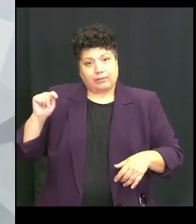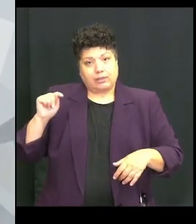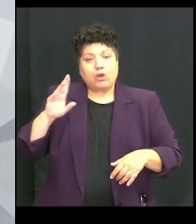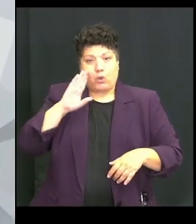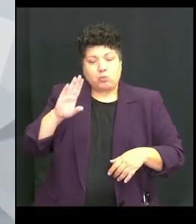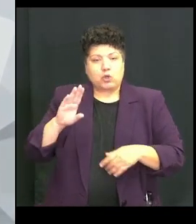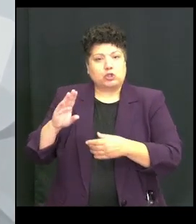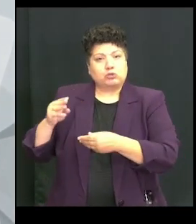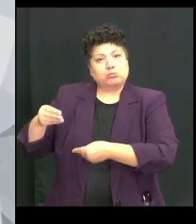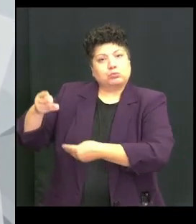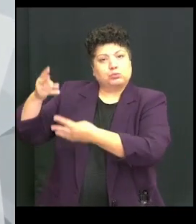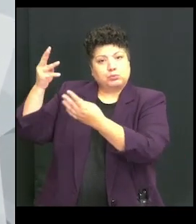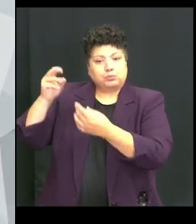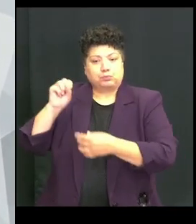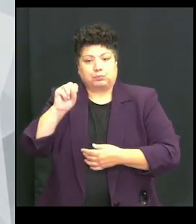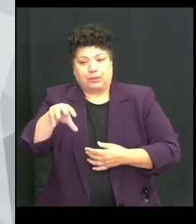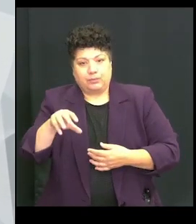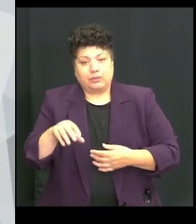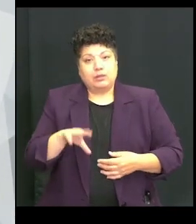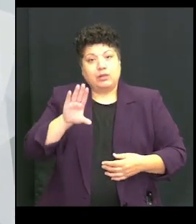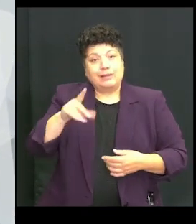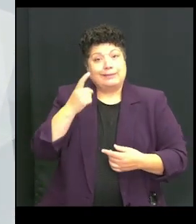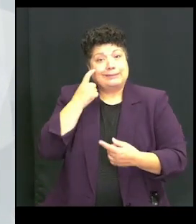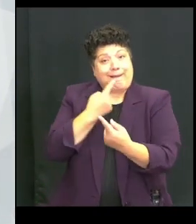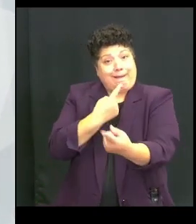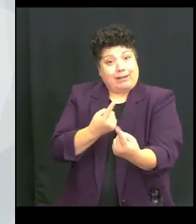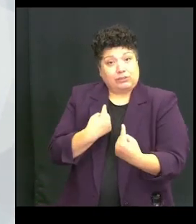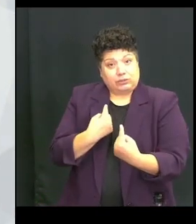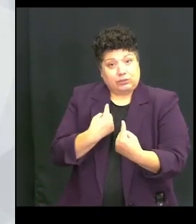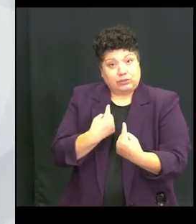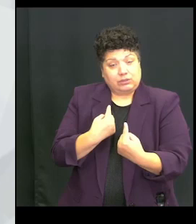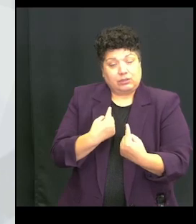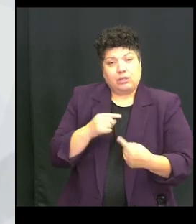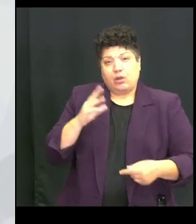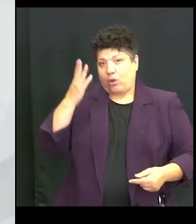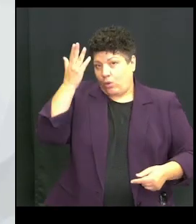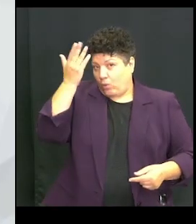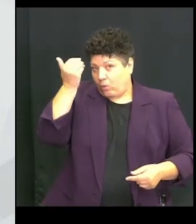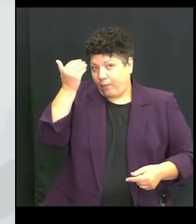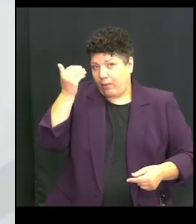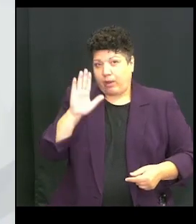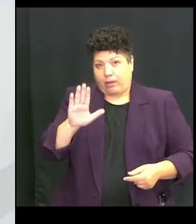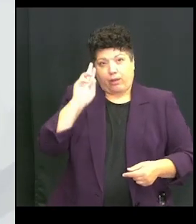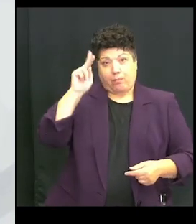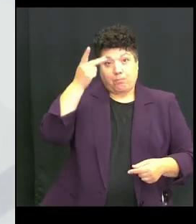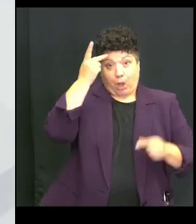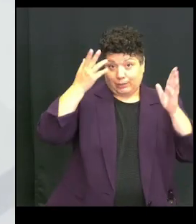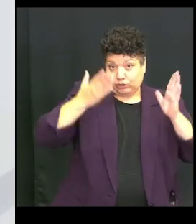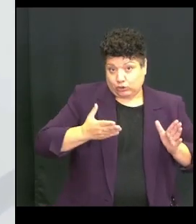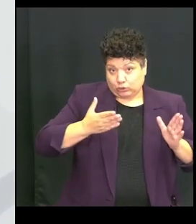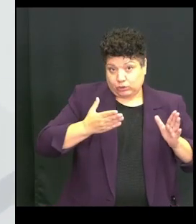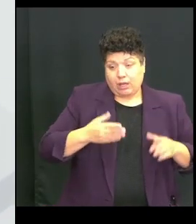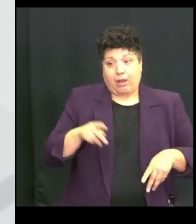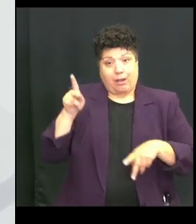But one of the questions that you just answered was, "Why is there such a disconnect between politicians and the population?"